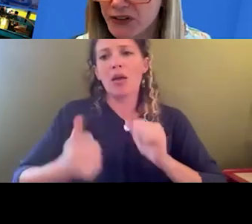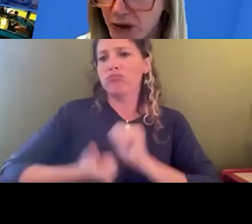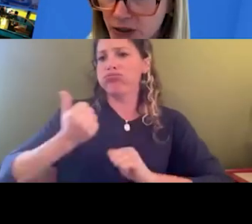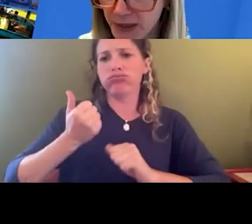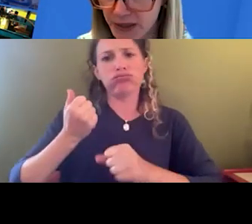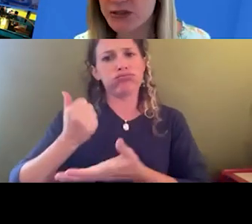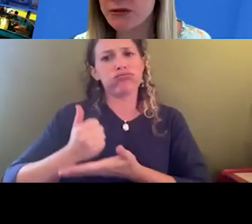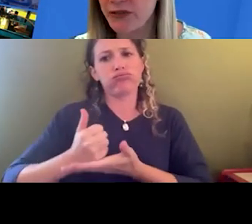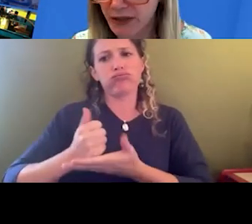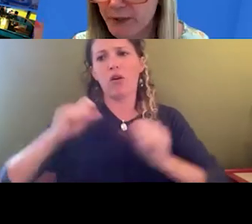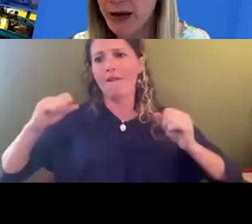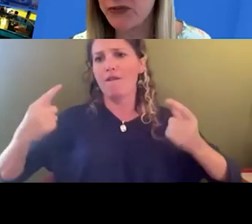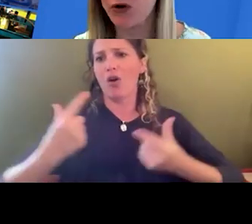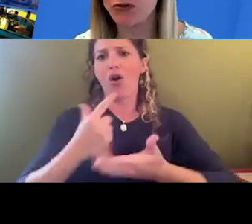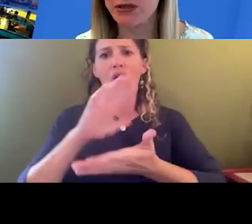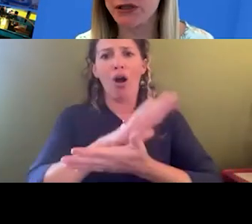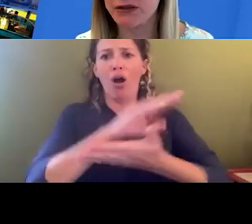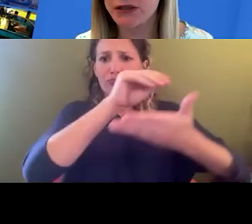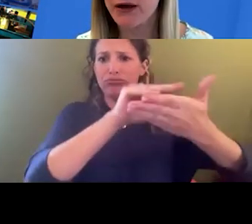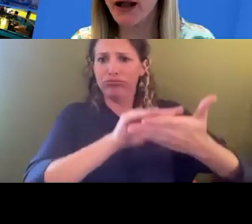the documents that came out of the RTCs.